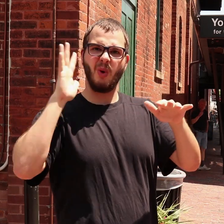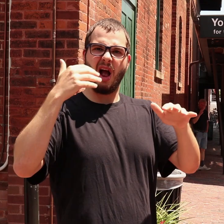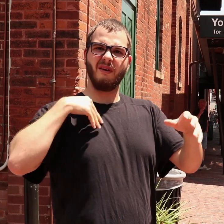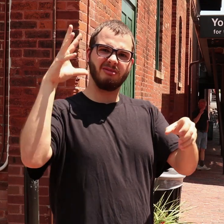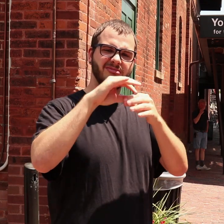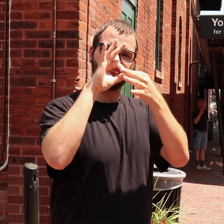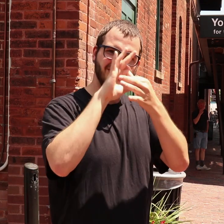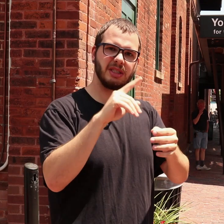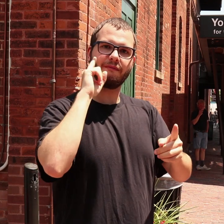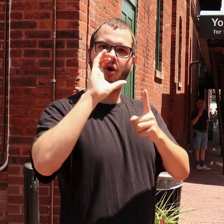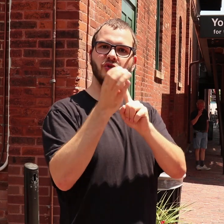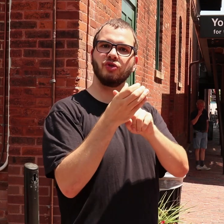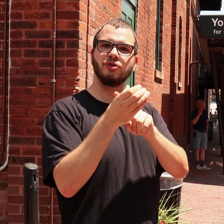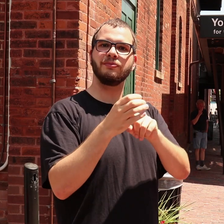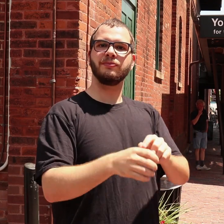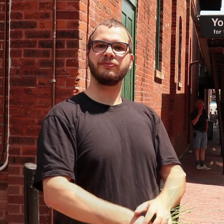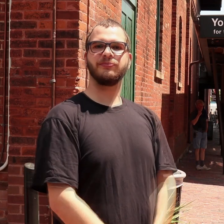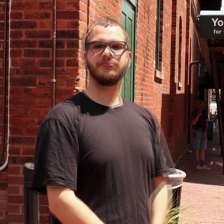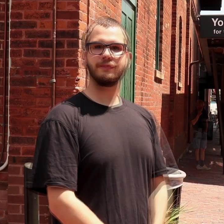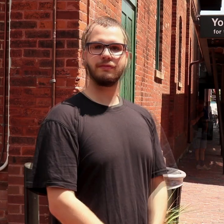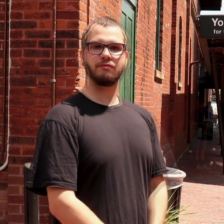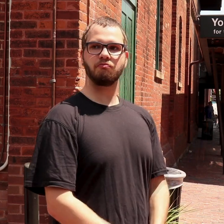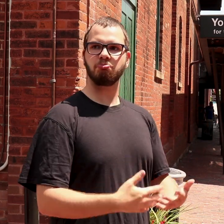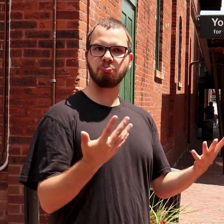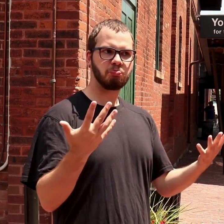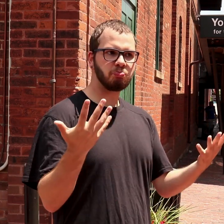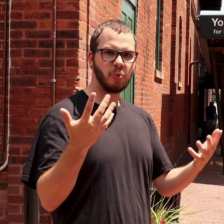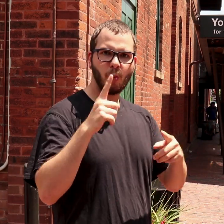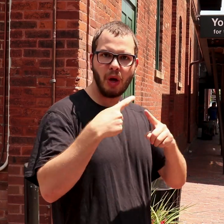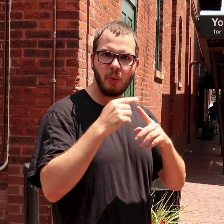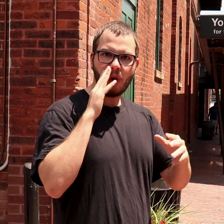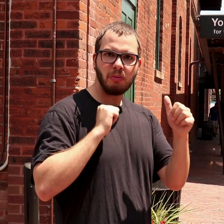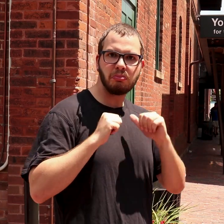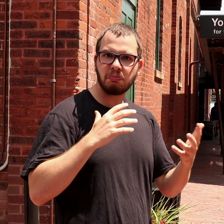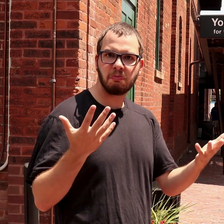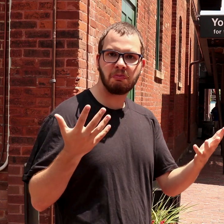It is all about Deaf culture. So... when will it happen?